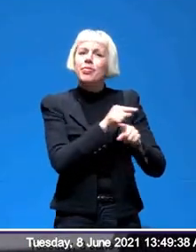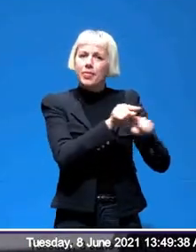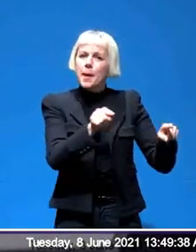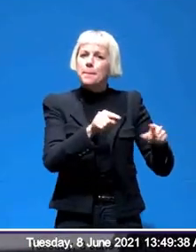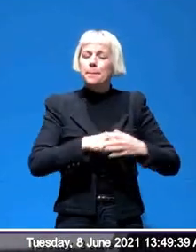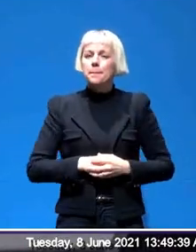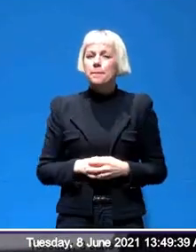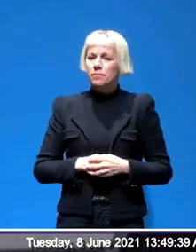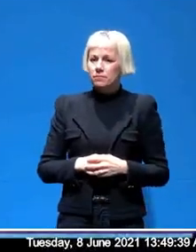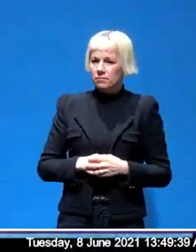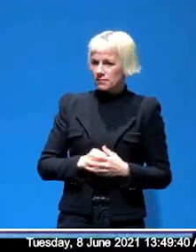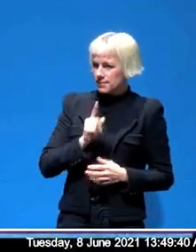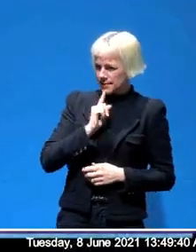What did you tell them, do you remember?